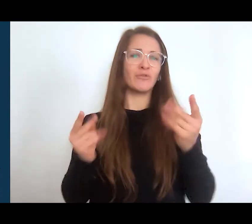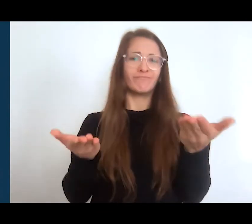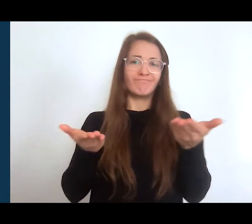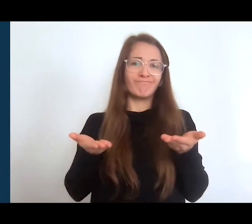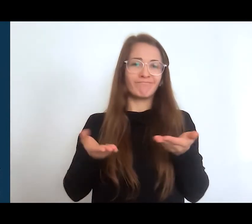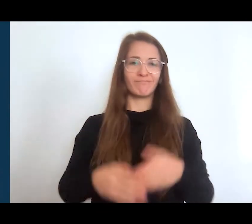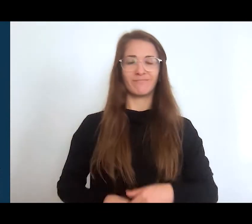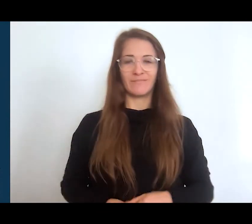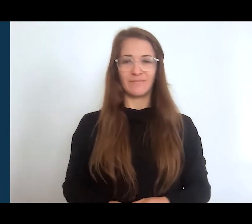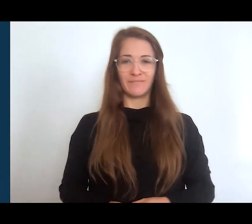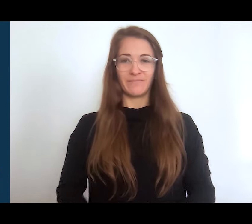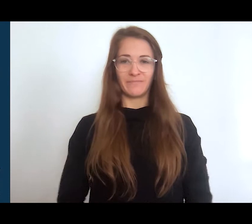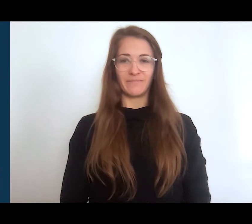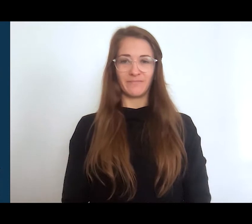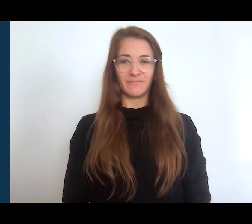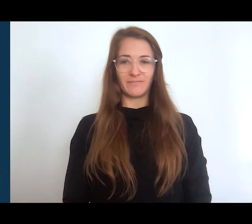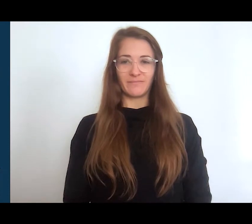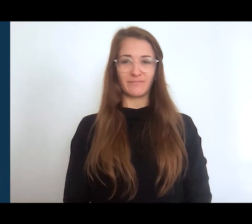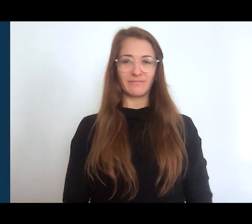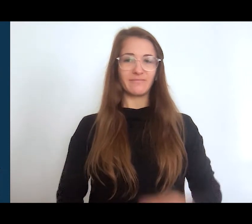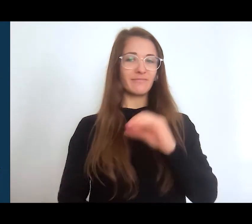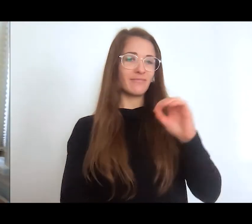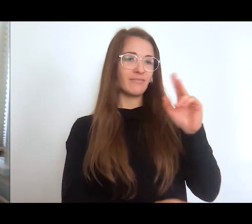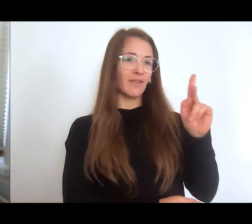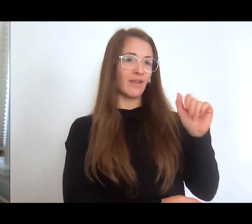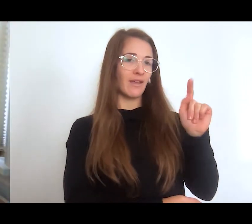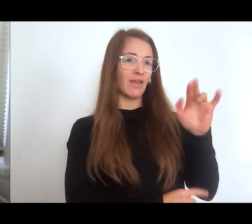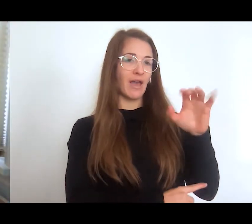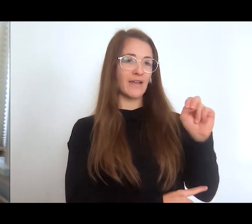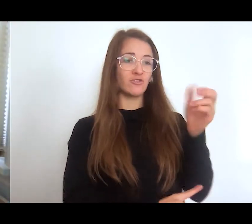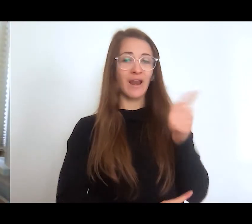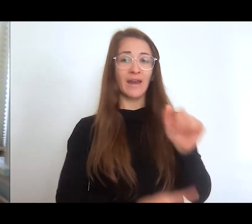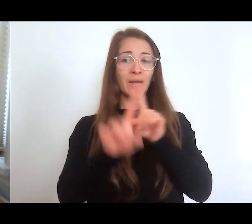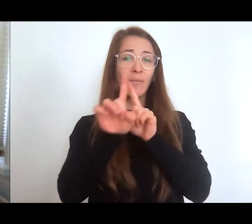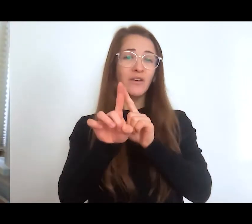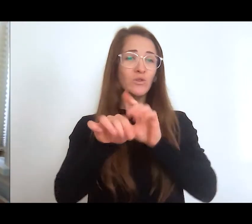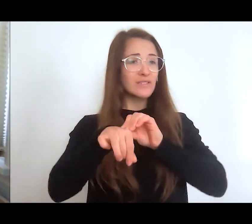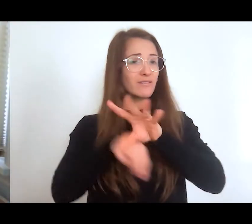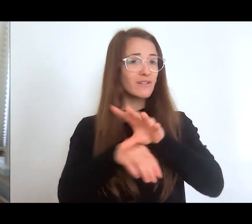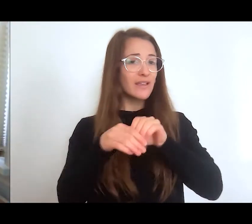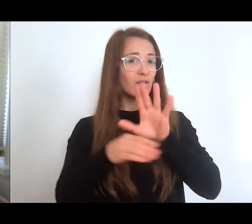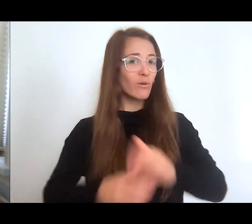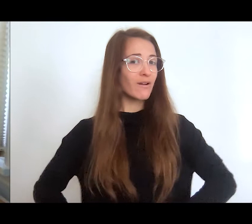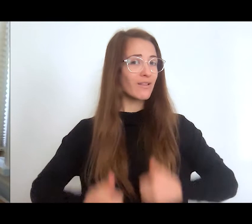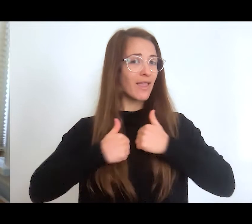THAT HAD OPPORTUNITIES TO PRESENT TO ME. AND KATRIN, ANY MENTORS OR